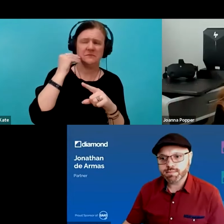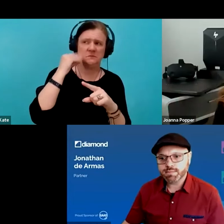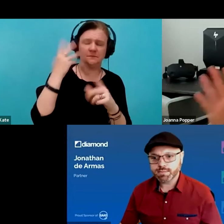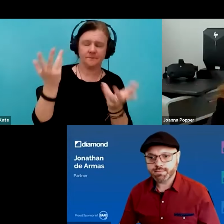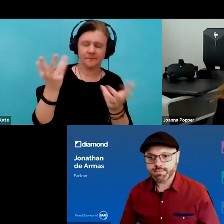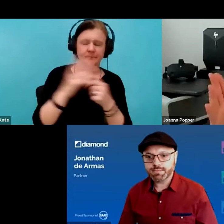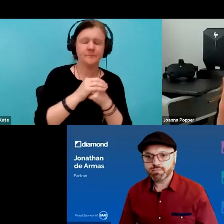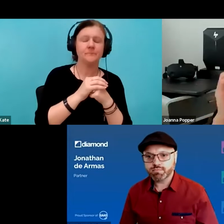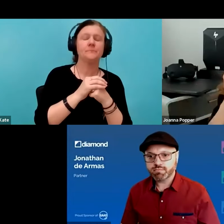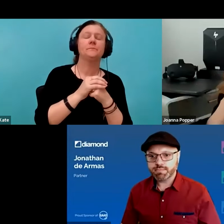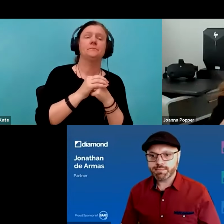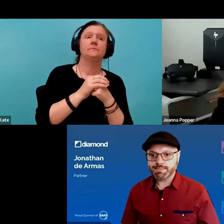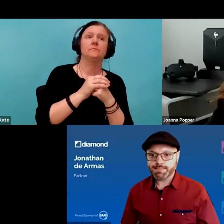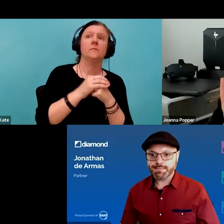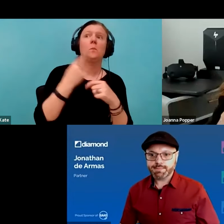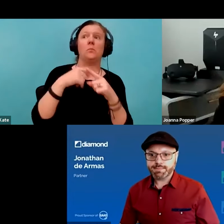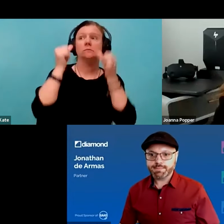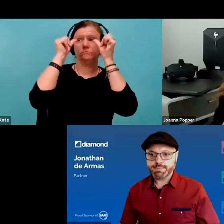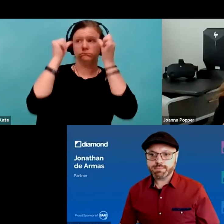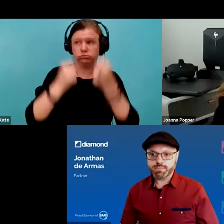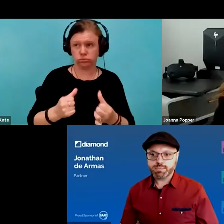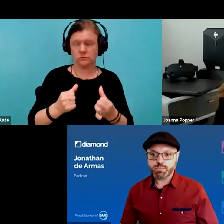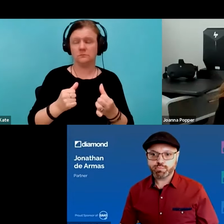Joanna Popper: And because of her macular degeneration, she could only